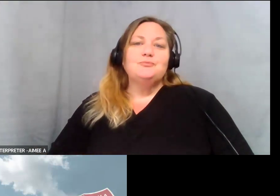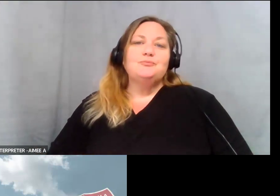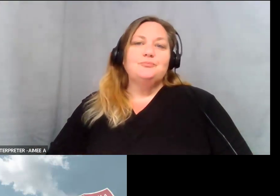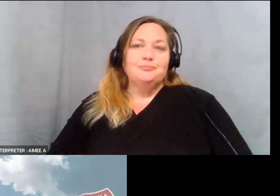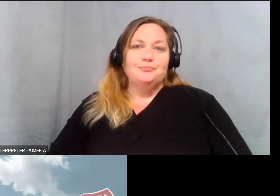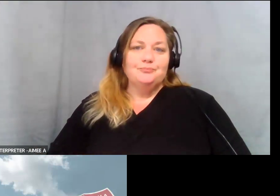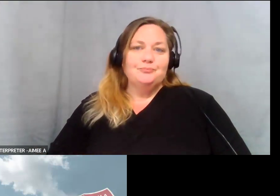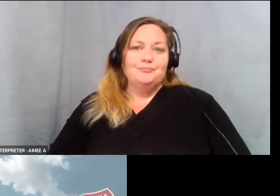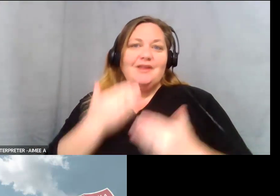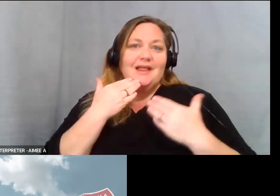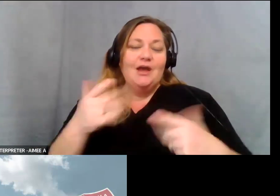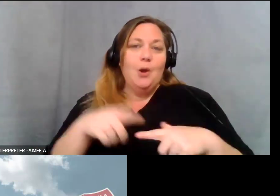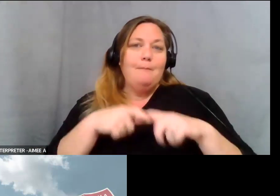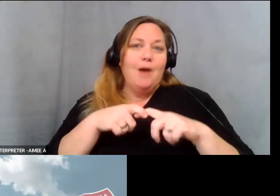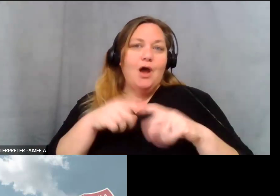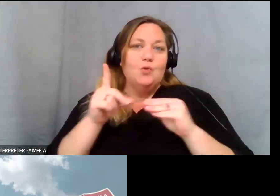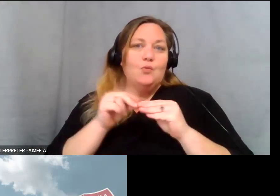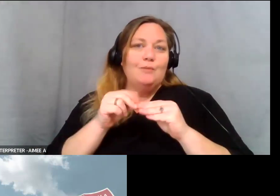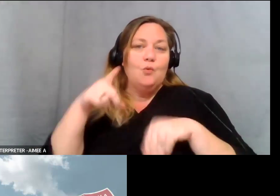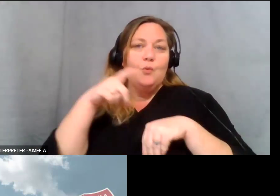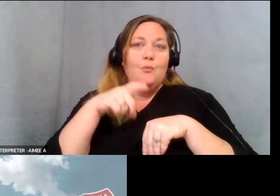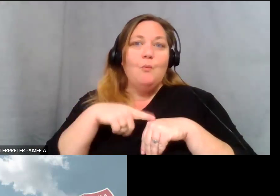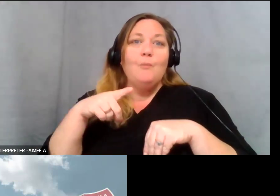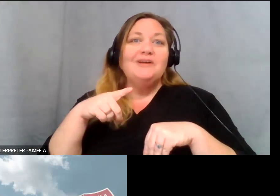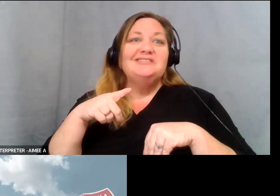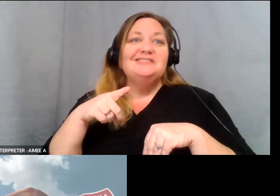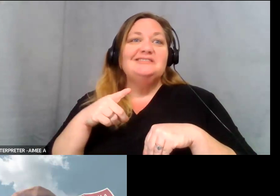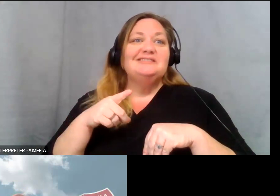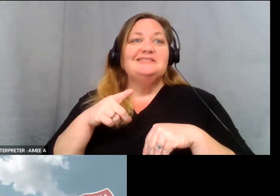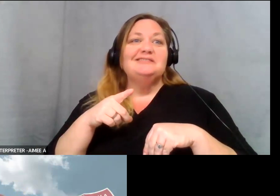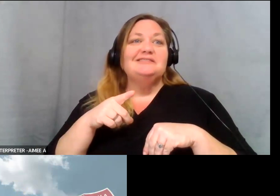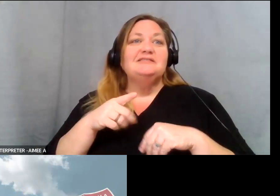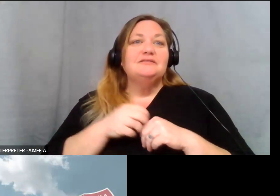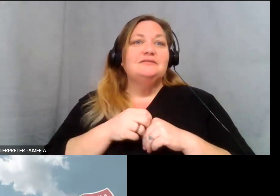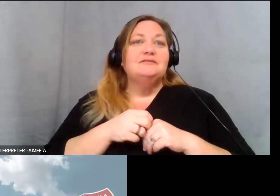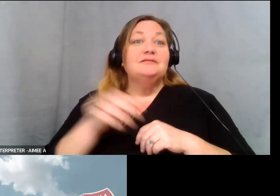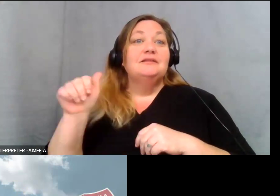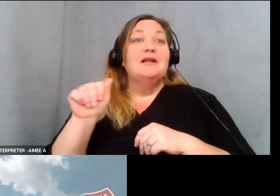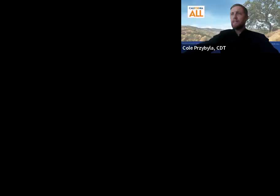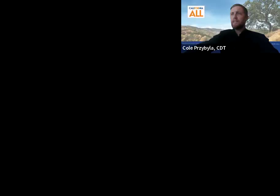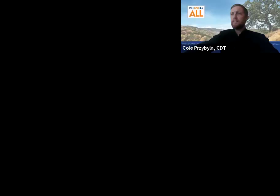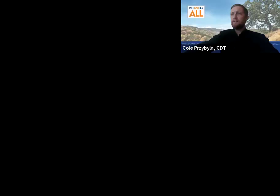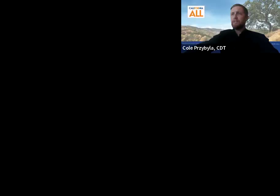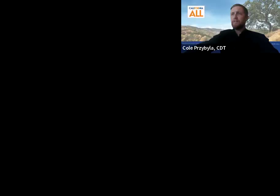Thank you. So I'll pause one more moment and then Amanda, can you bring up the centralized